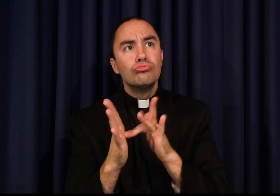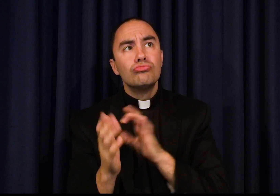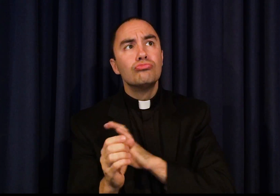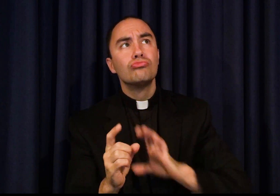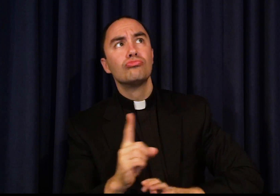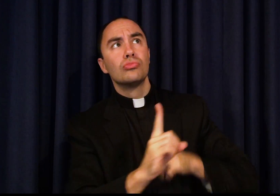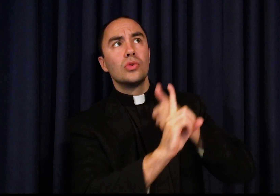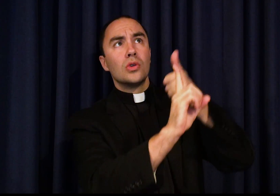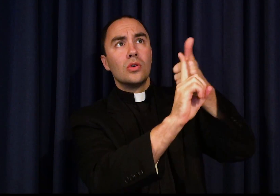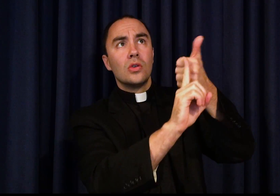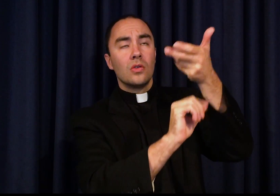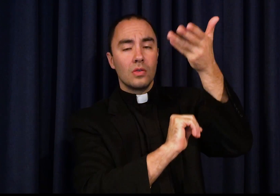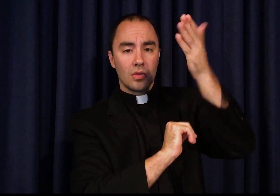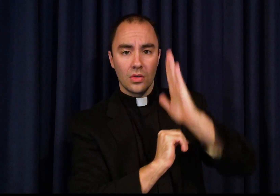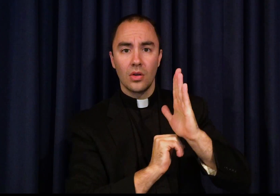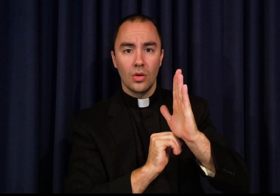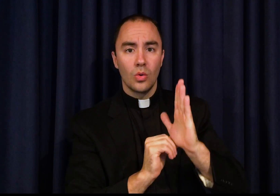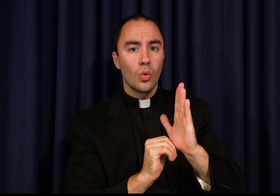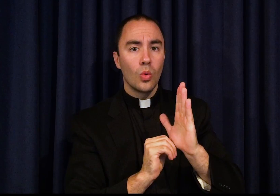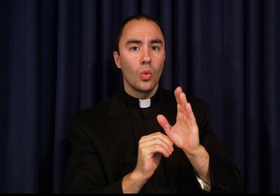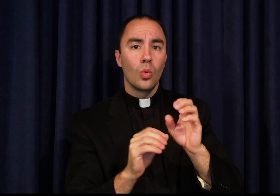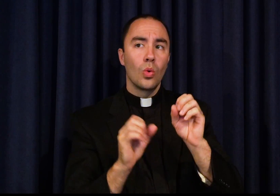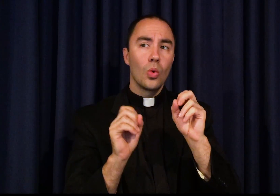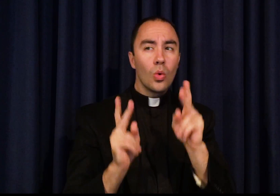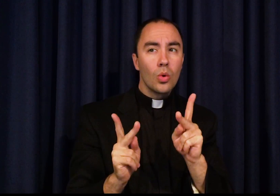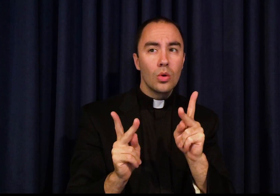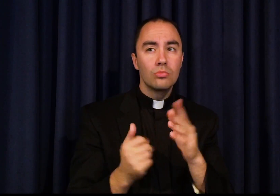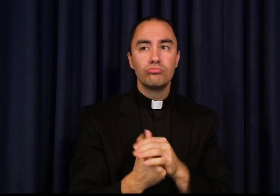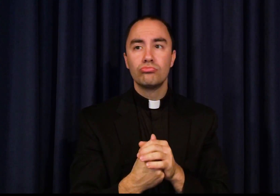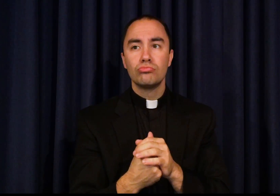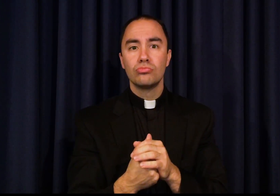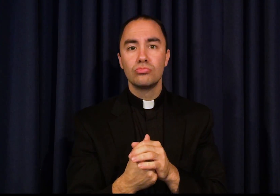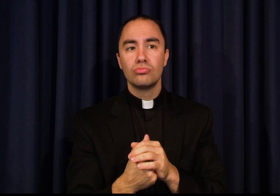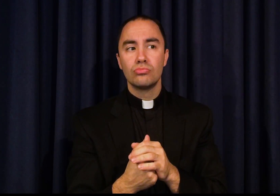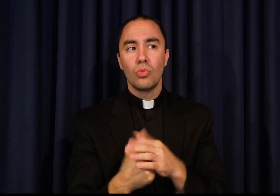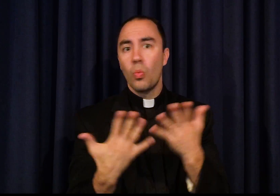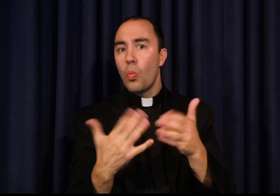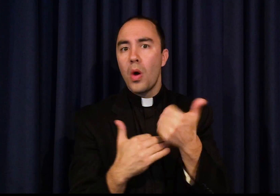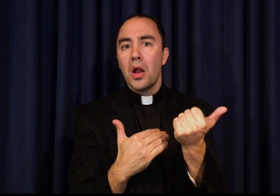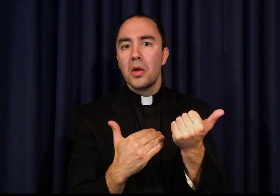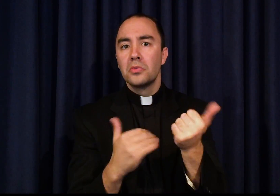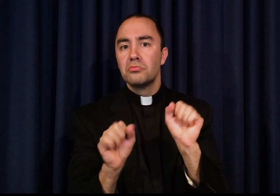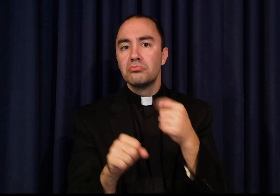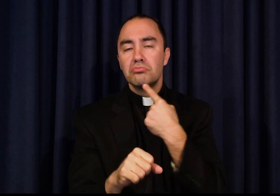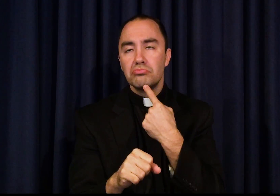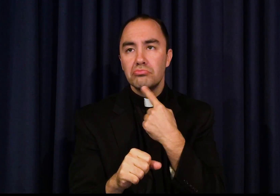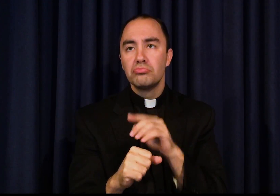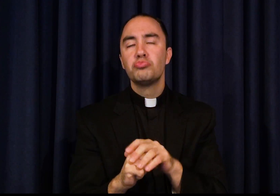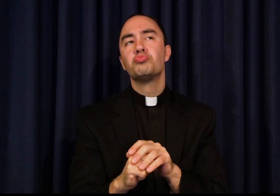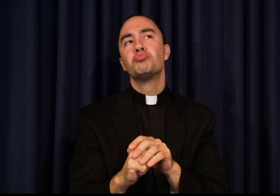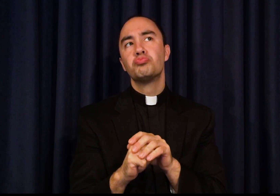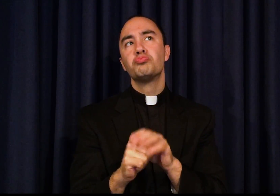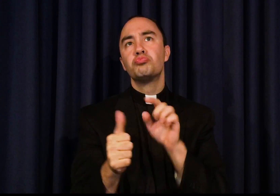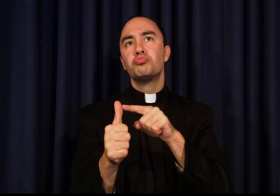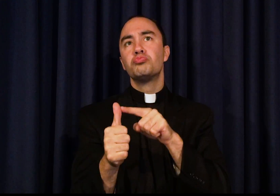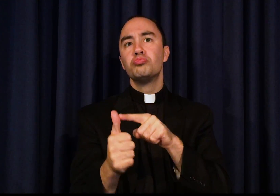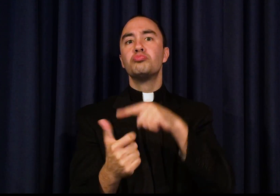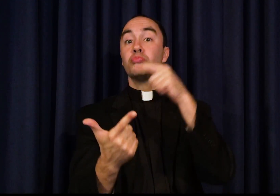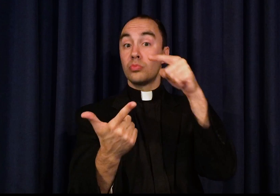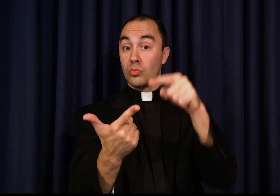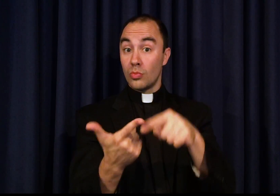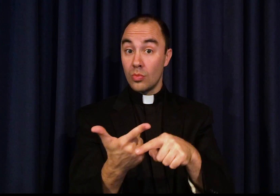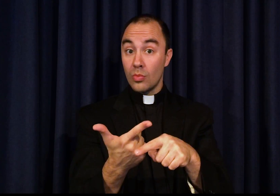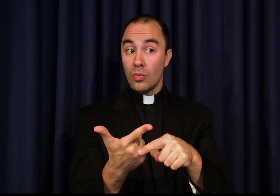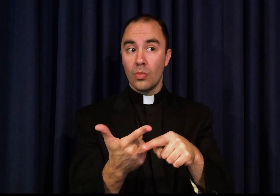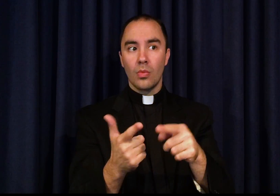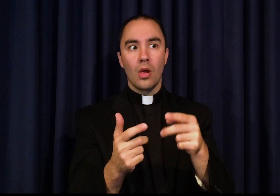Jesus Christ Himself is God. Ok so that's